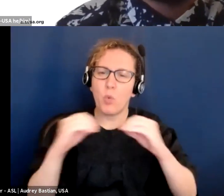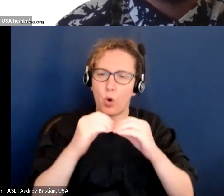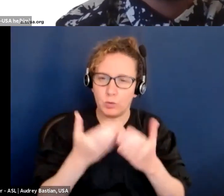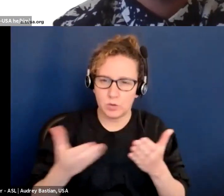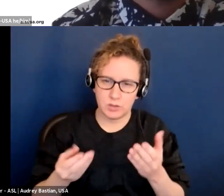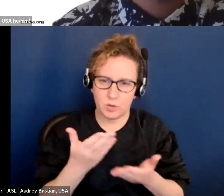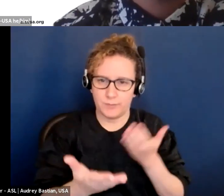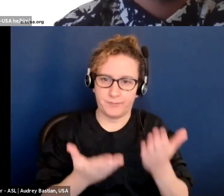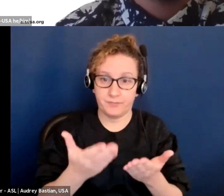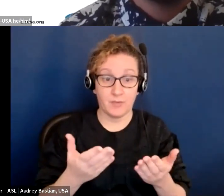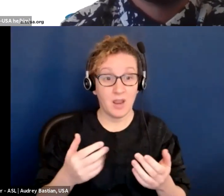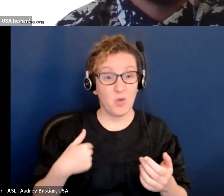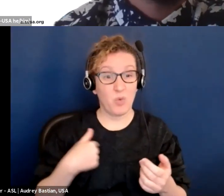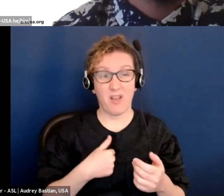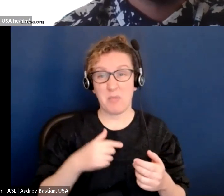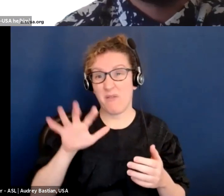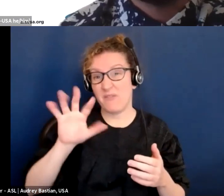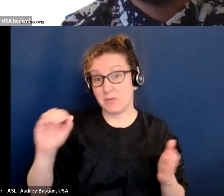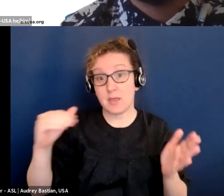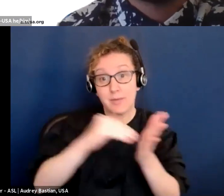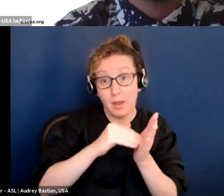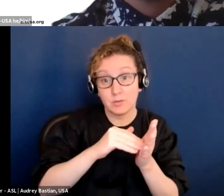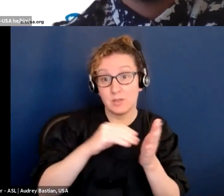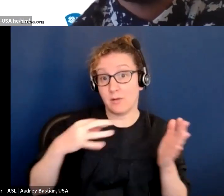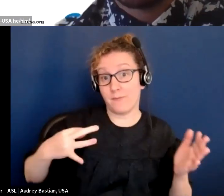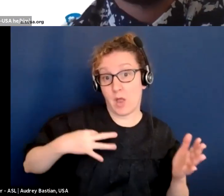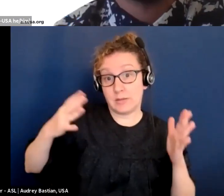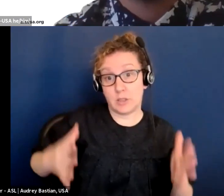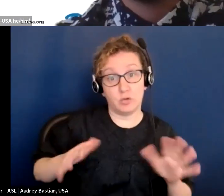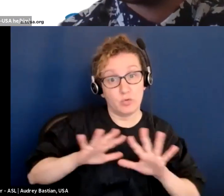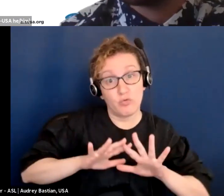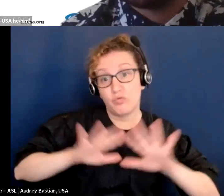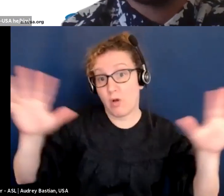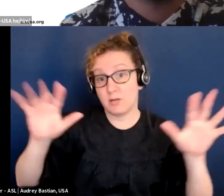of 50,000 volunteers across the globe that come from very diverse backgrounds with different